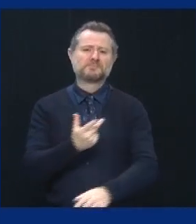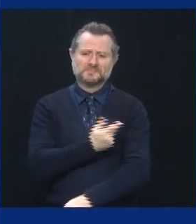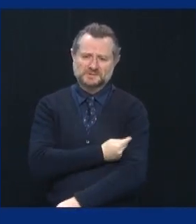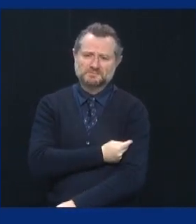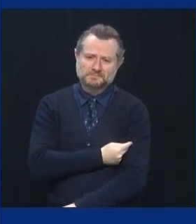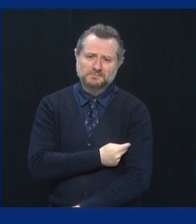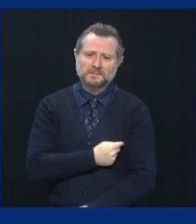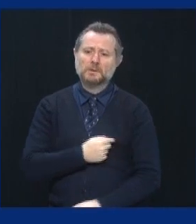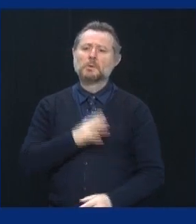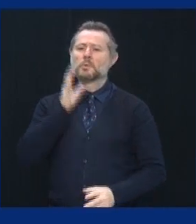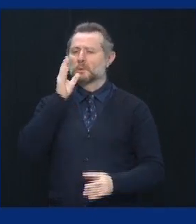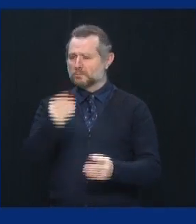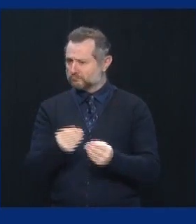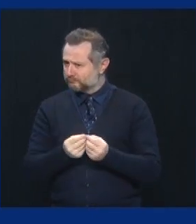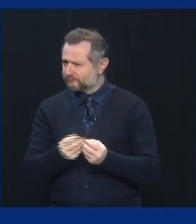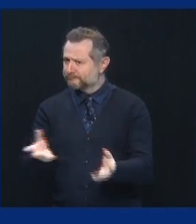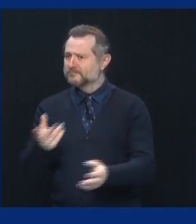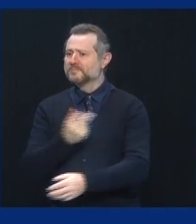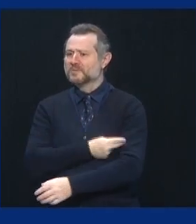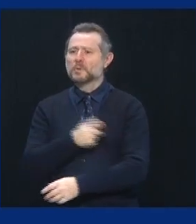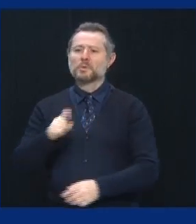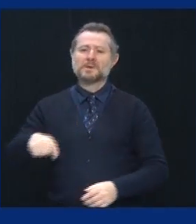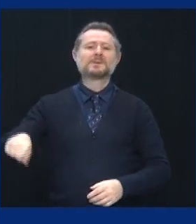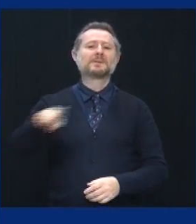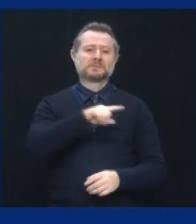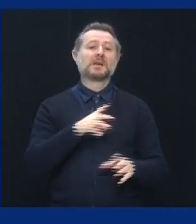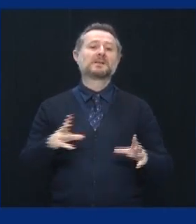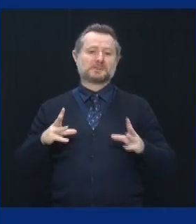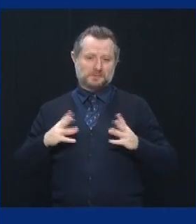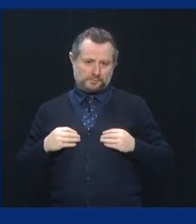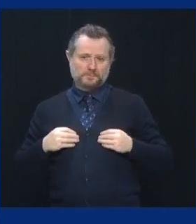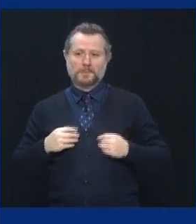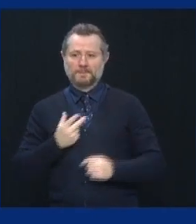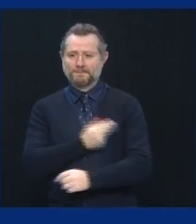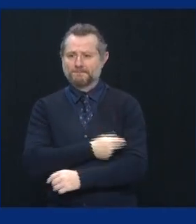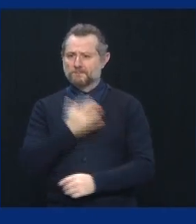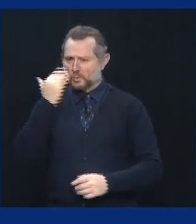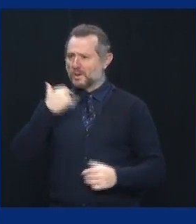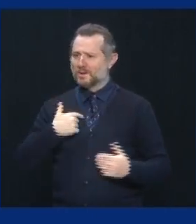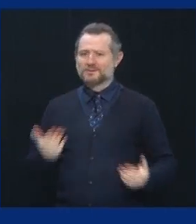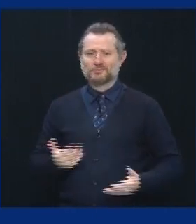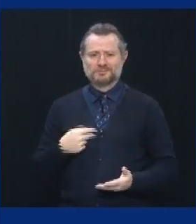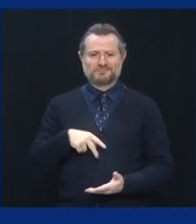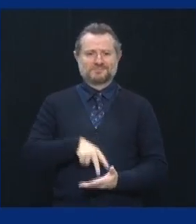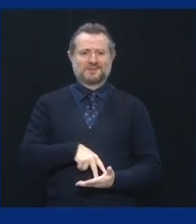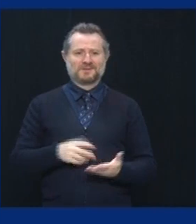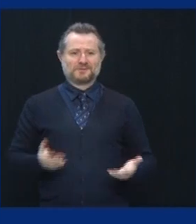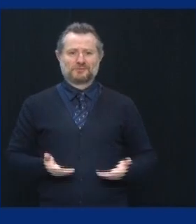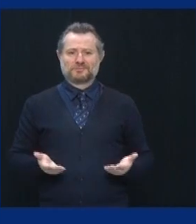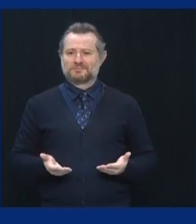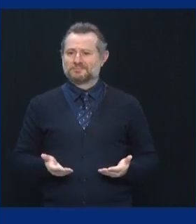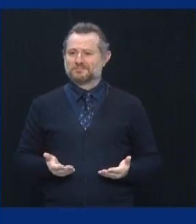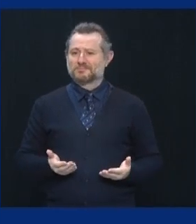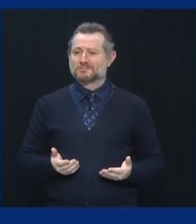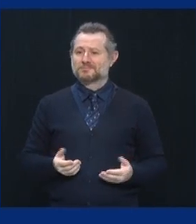IT. PLEASE TAKE THE VACCINE. WE'LL MAKE IT ACCESSIBLE.